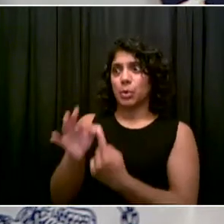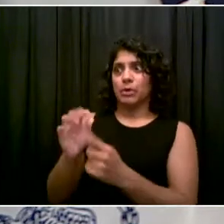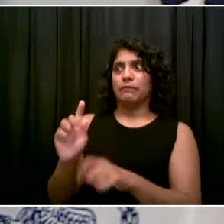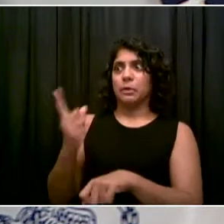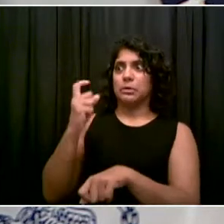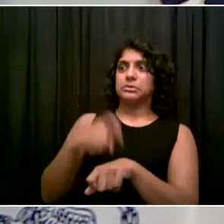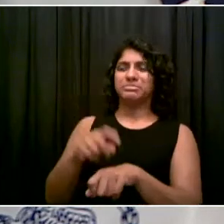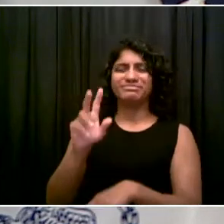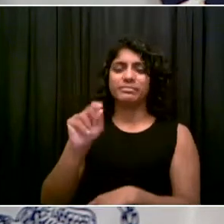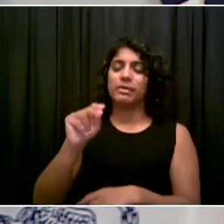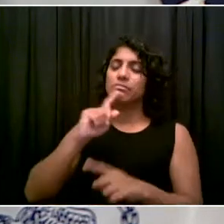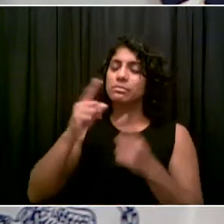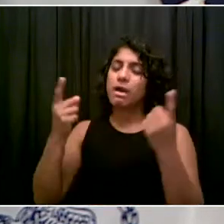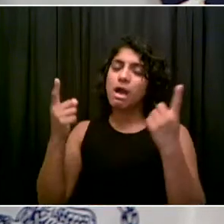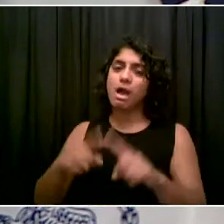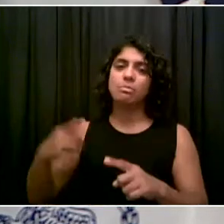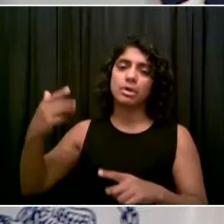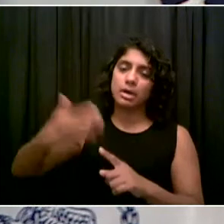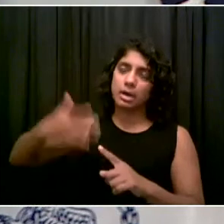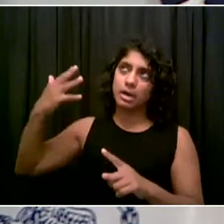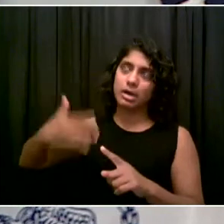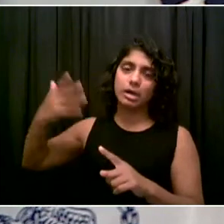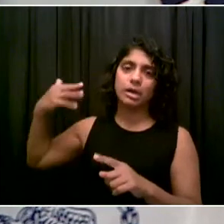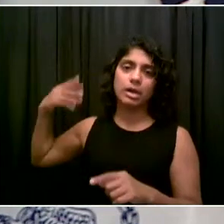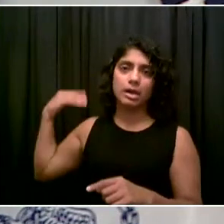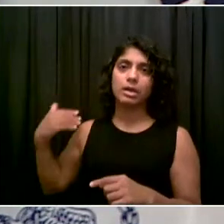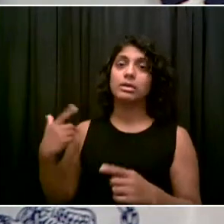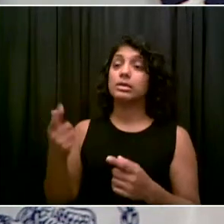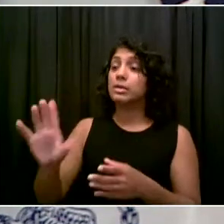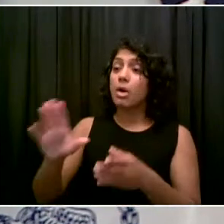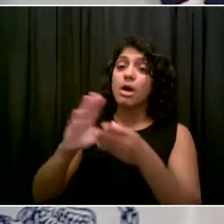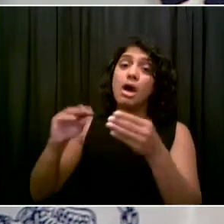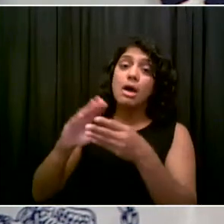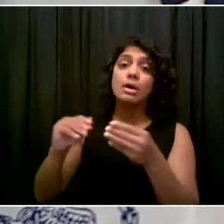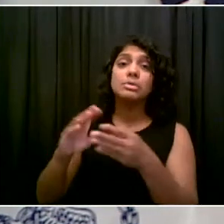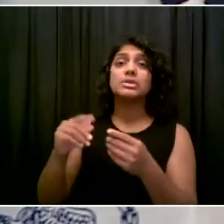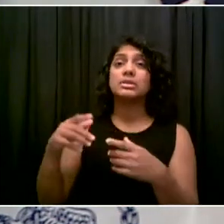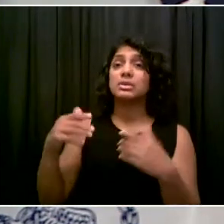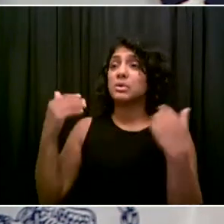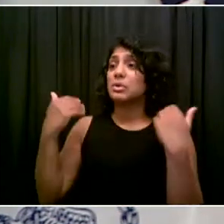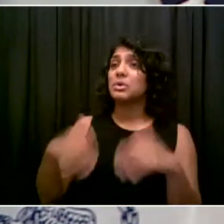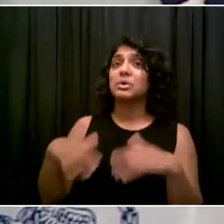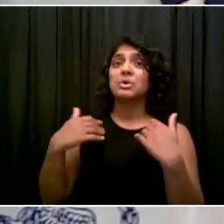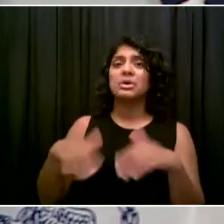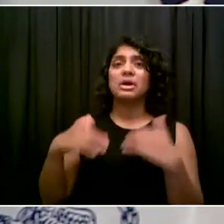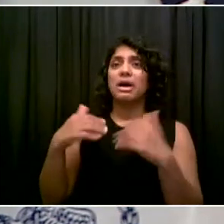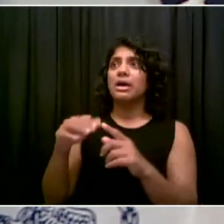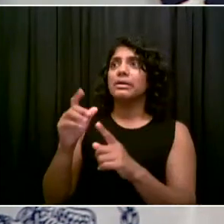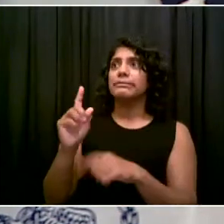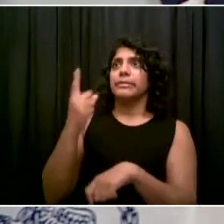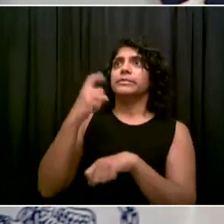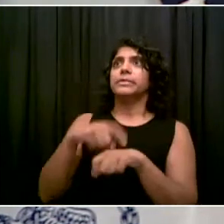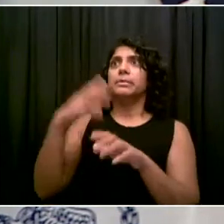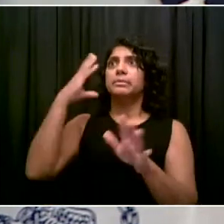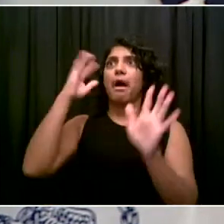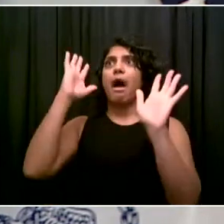BEFORE IN W NE YORK CITY. I AND MANY NEW